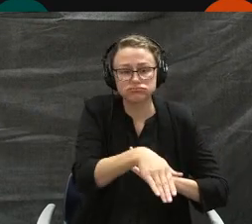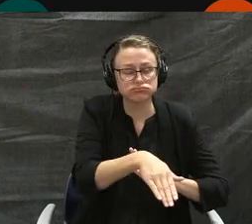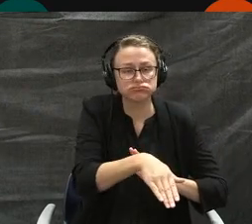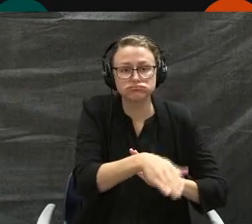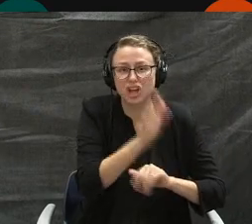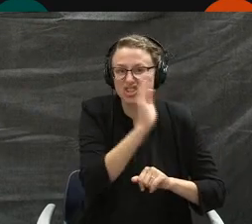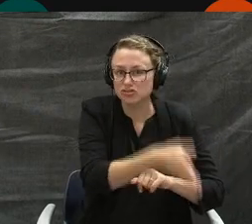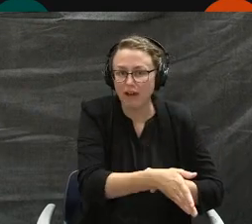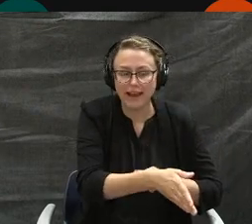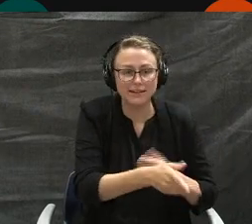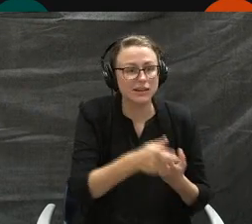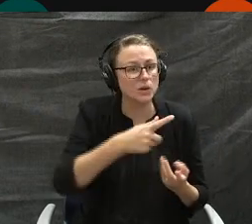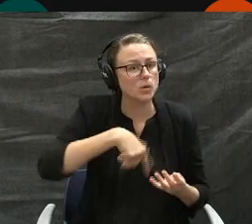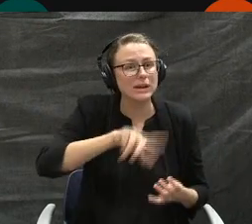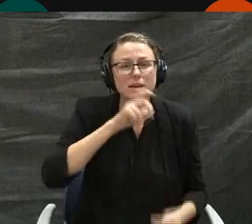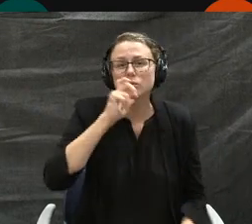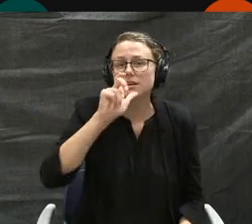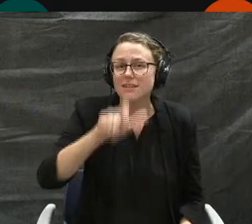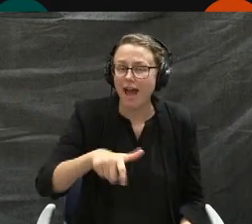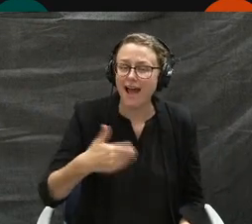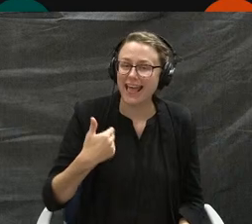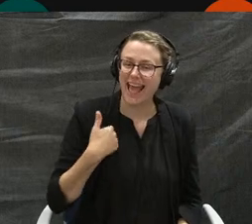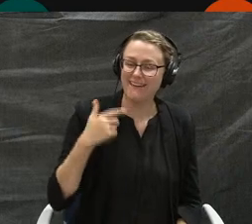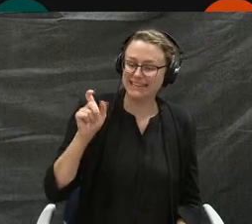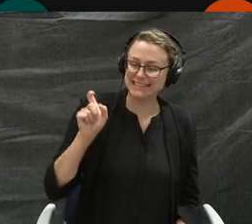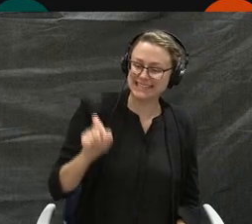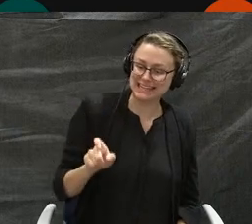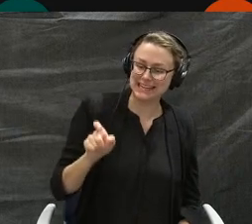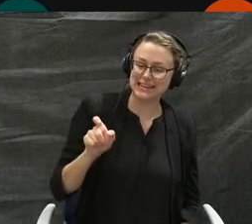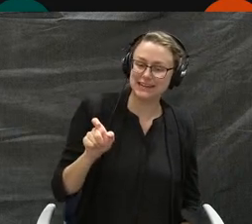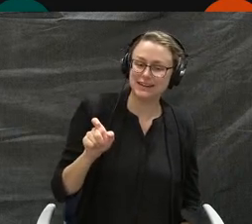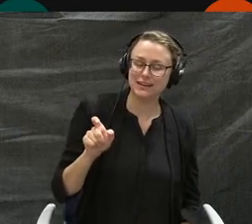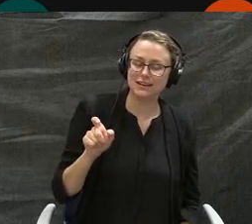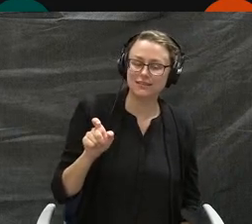through, and we wouldn't then have a need to, um, serve lunch